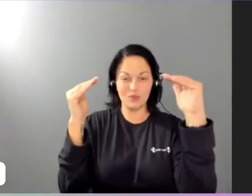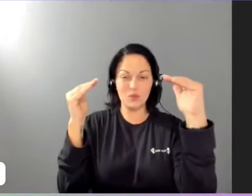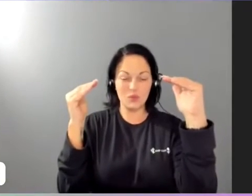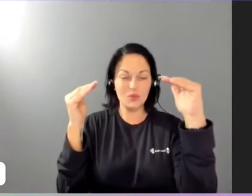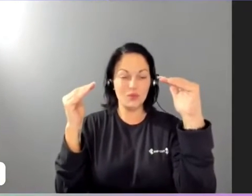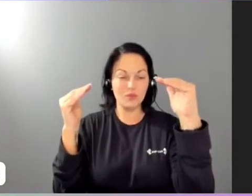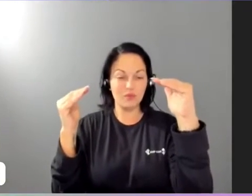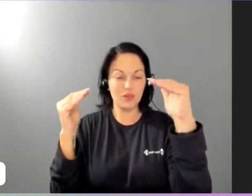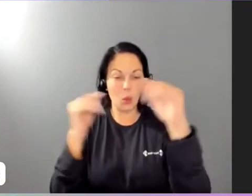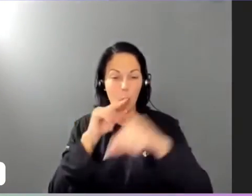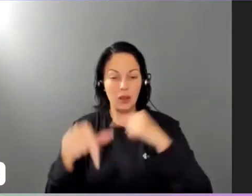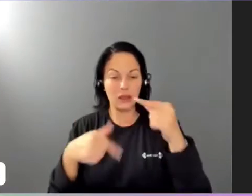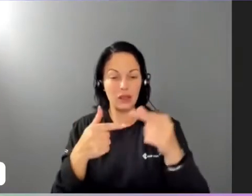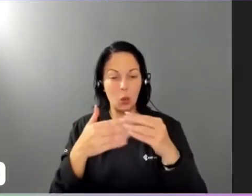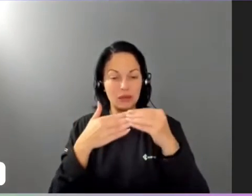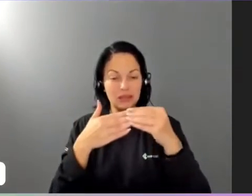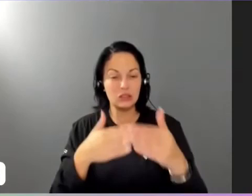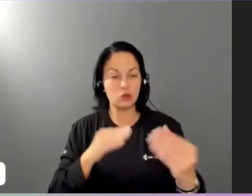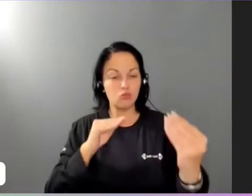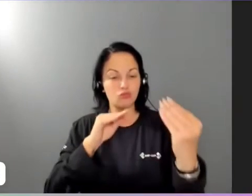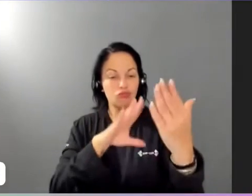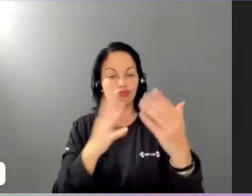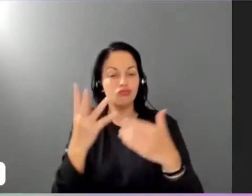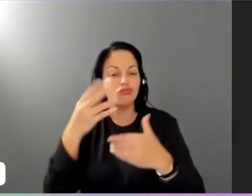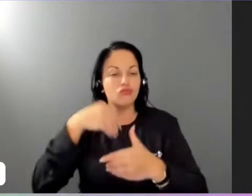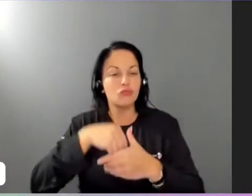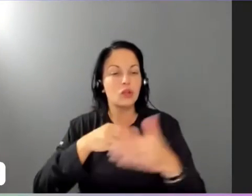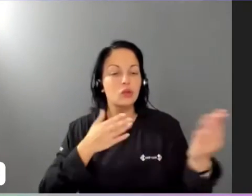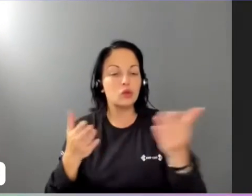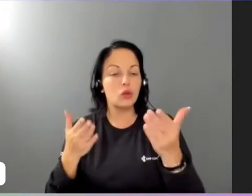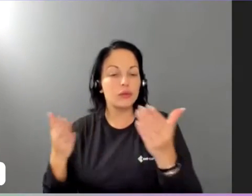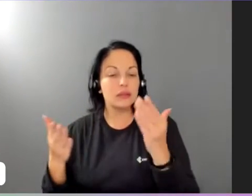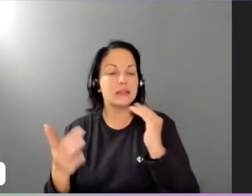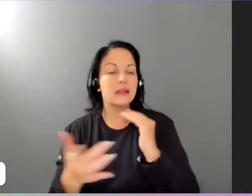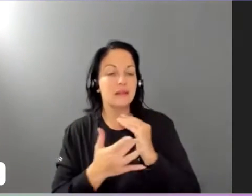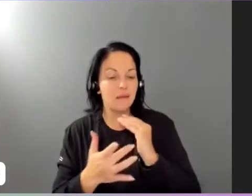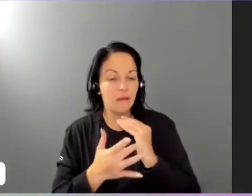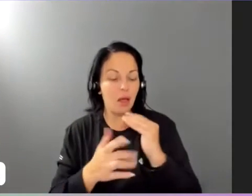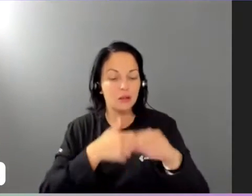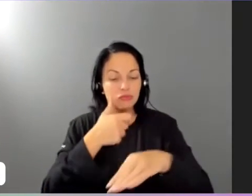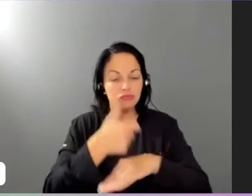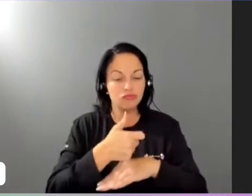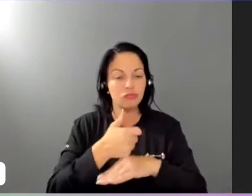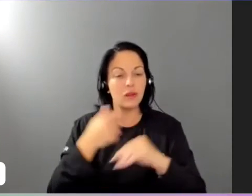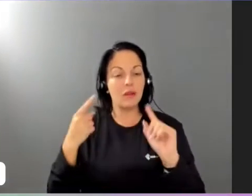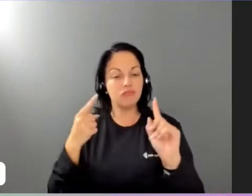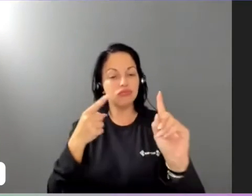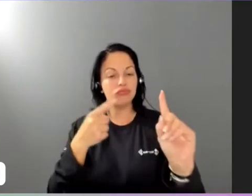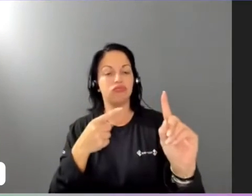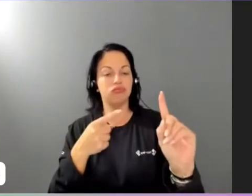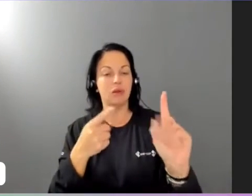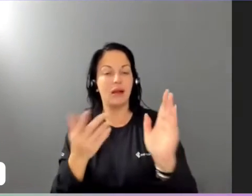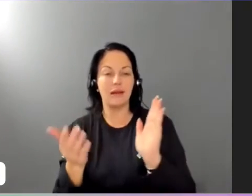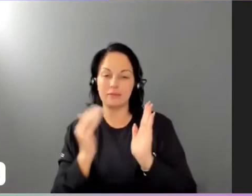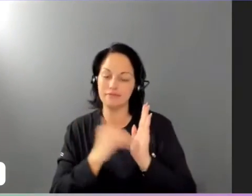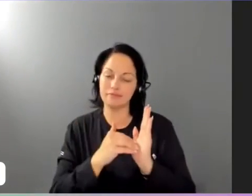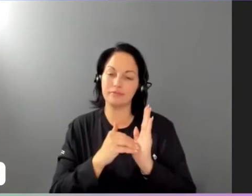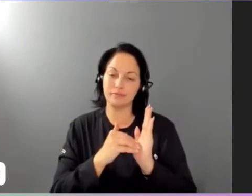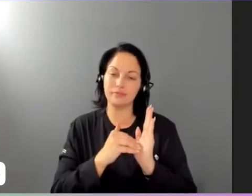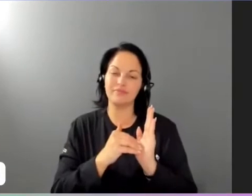towards achieving comment which is this optimized level, right. Where the global leaders within an